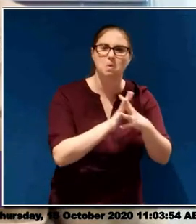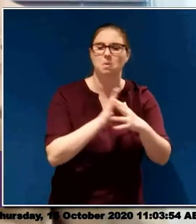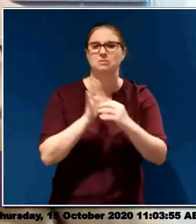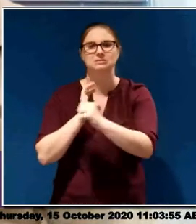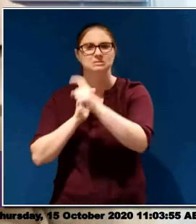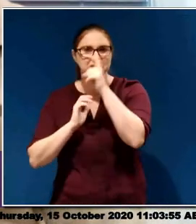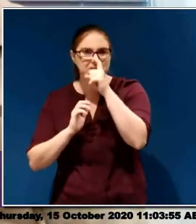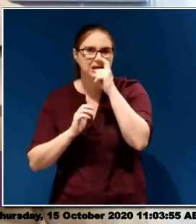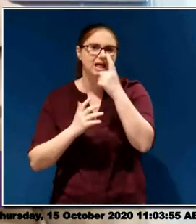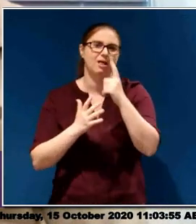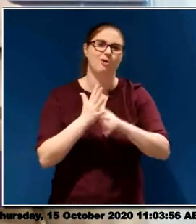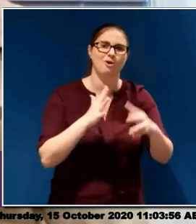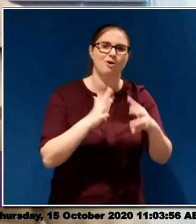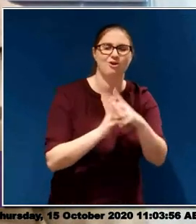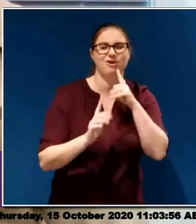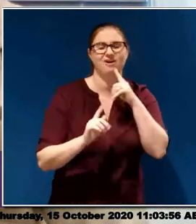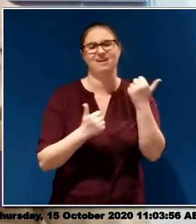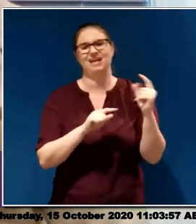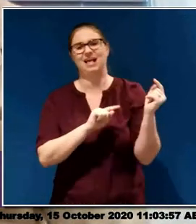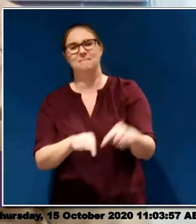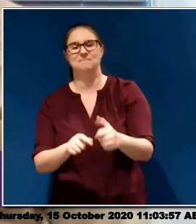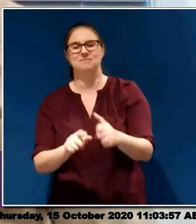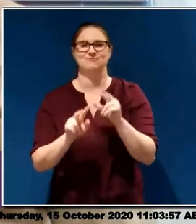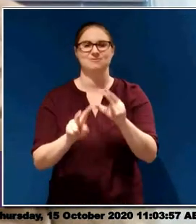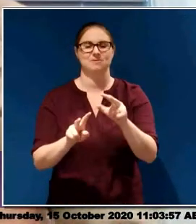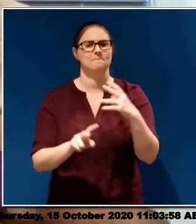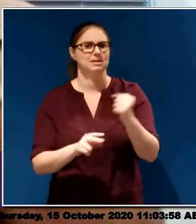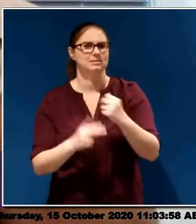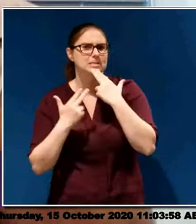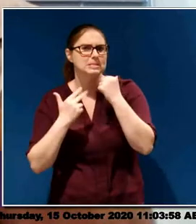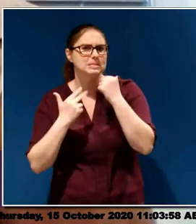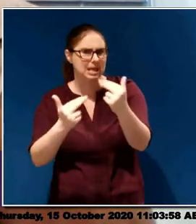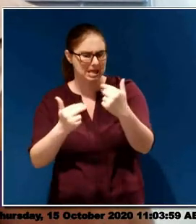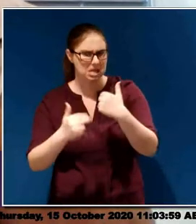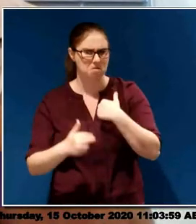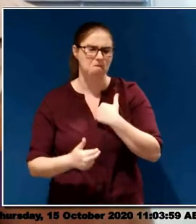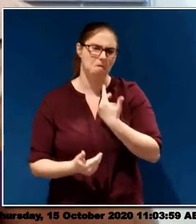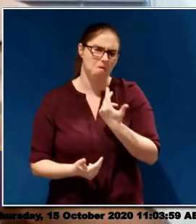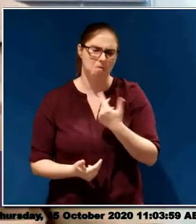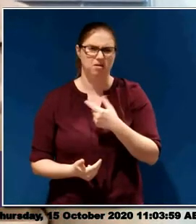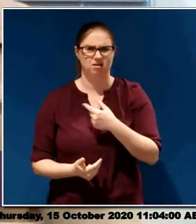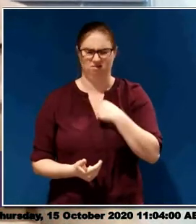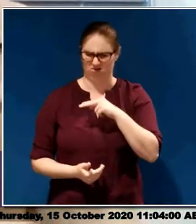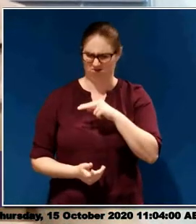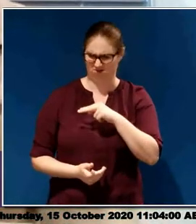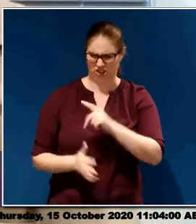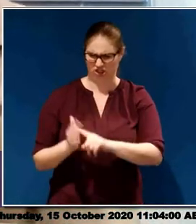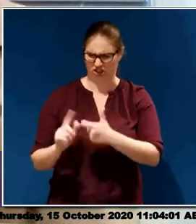and they had to sing a song and I thought oh - and Jack, there's no way Jack's going up and singing this song with the class.